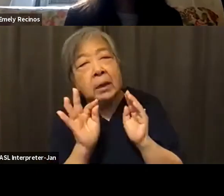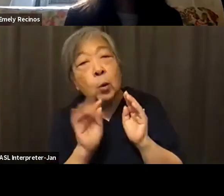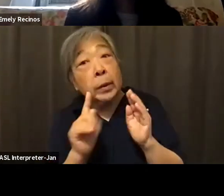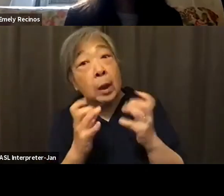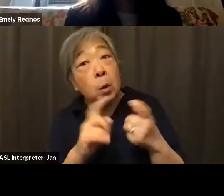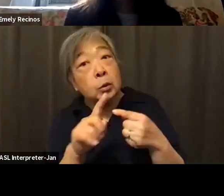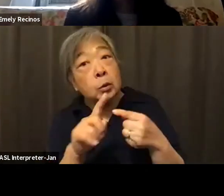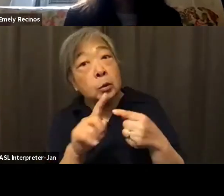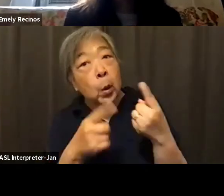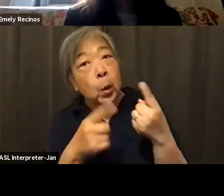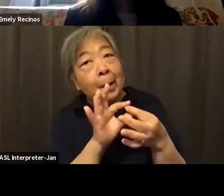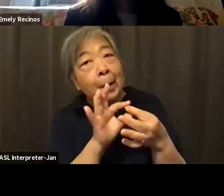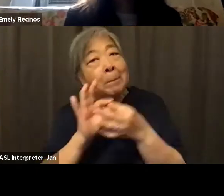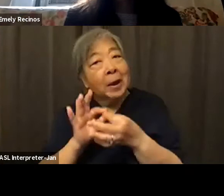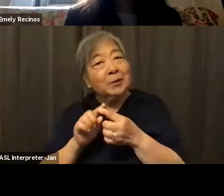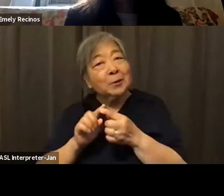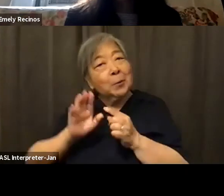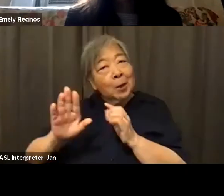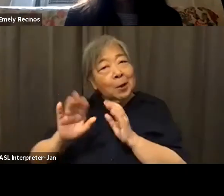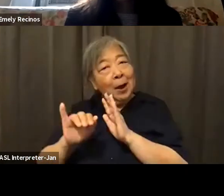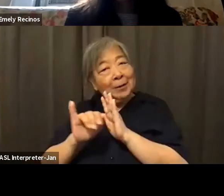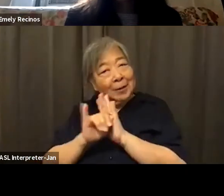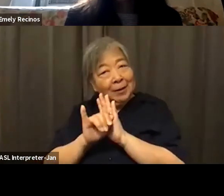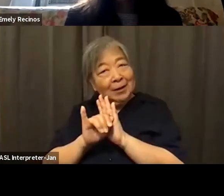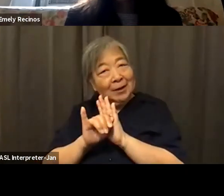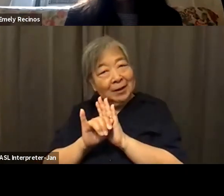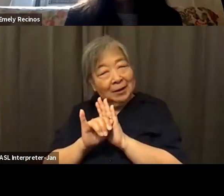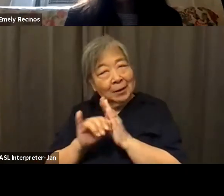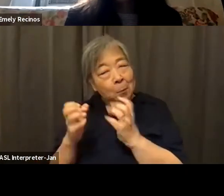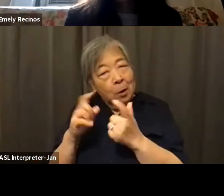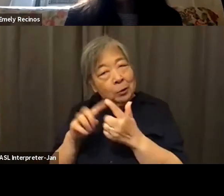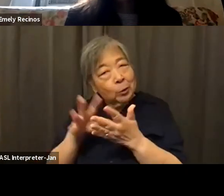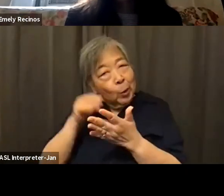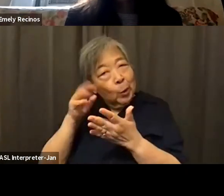based on some part of their identity that they want to learn more about.